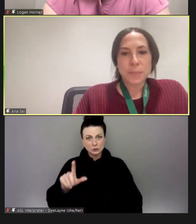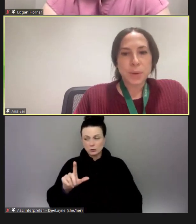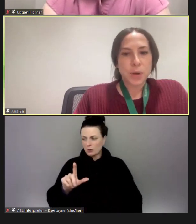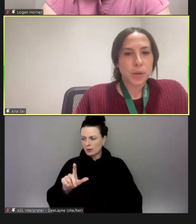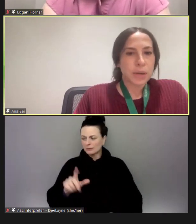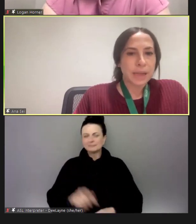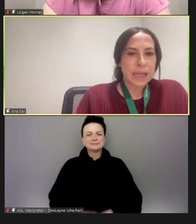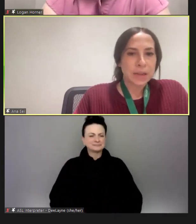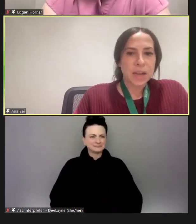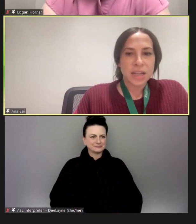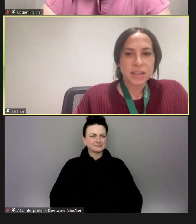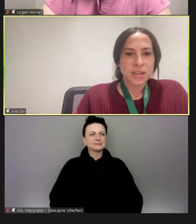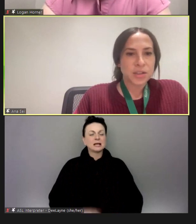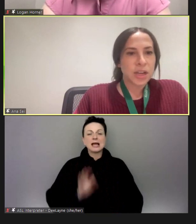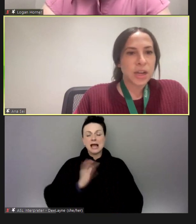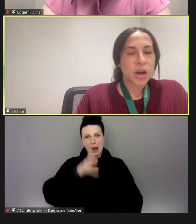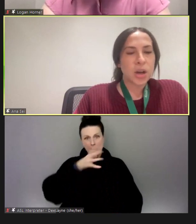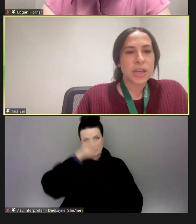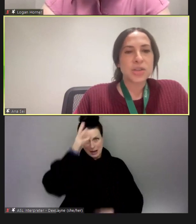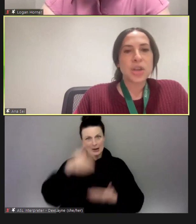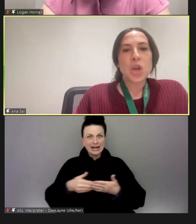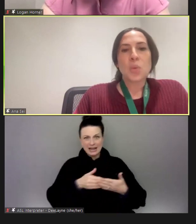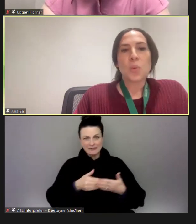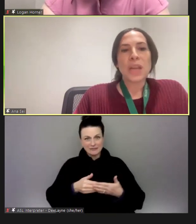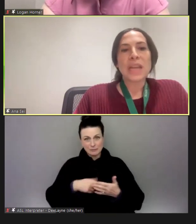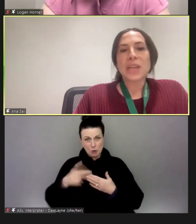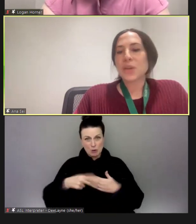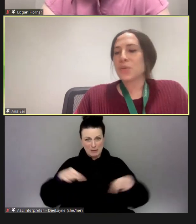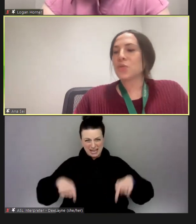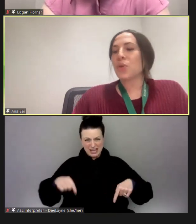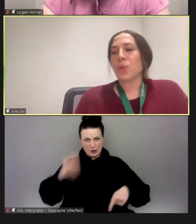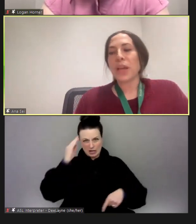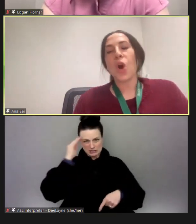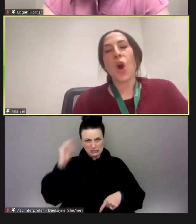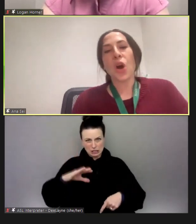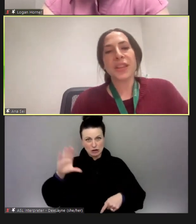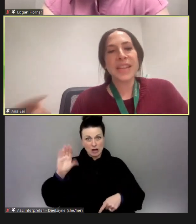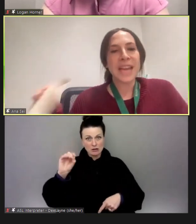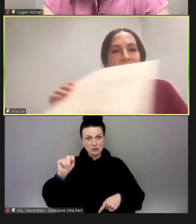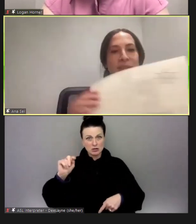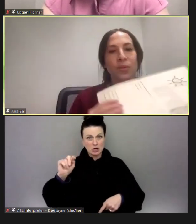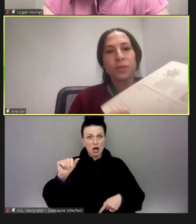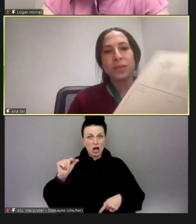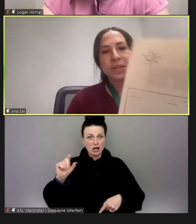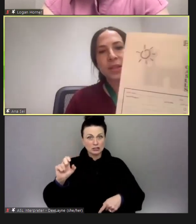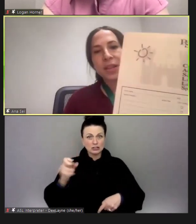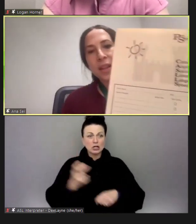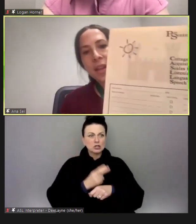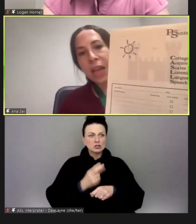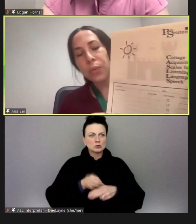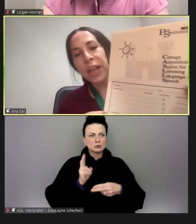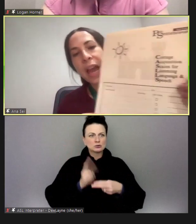program here at sunshine Cottage we use